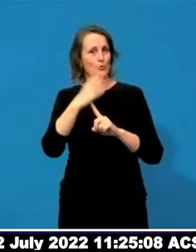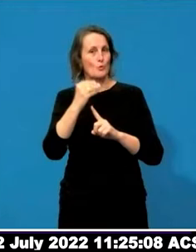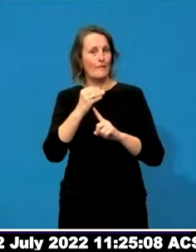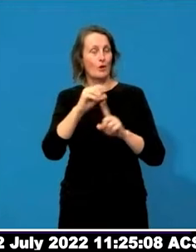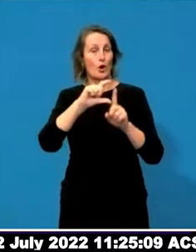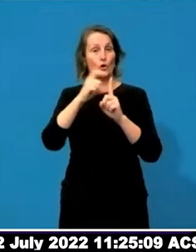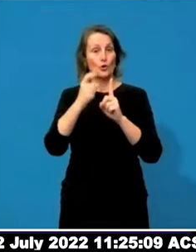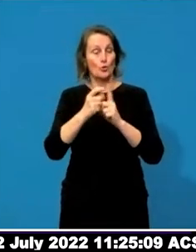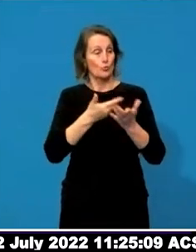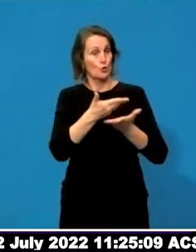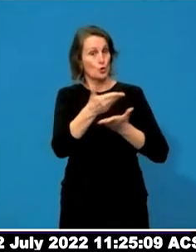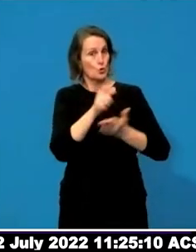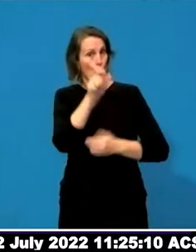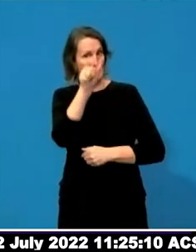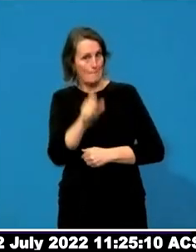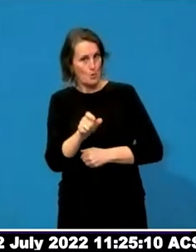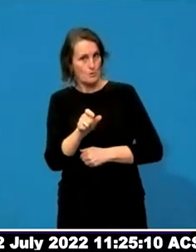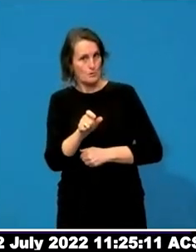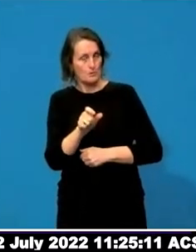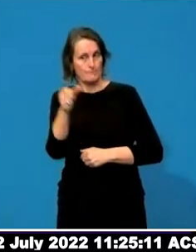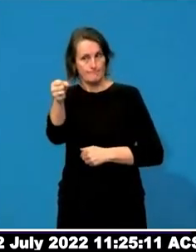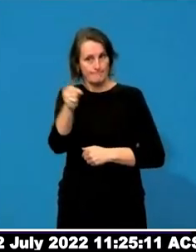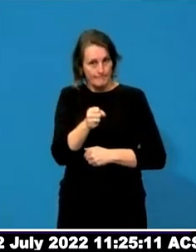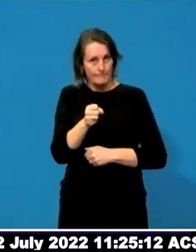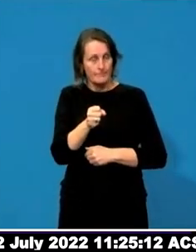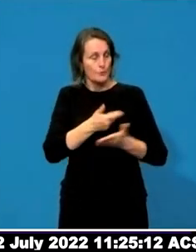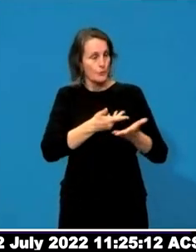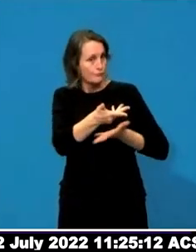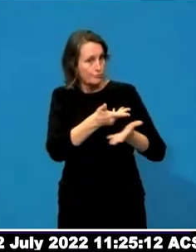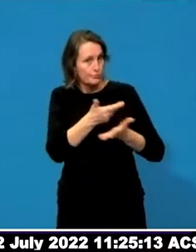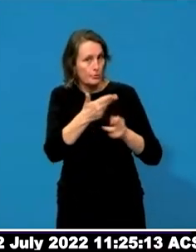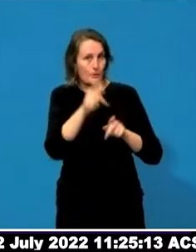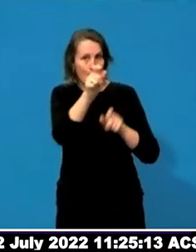that a participant's experience of the NDIS is culturally safe,